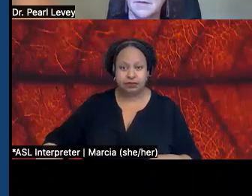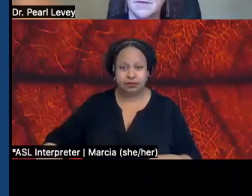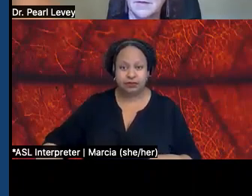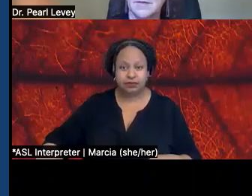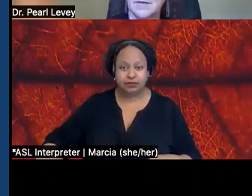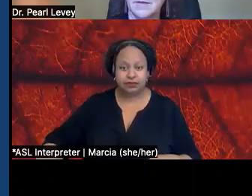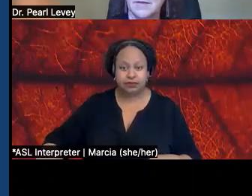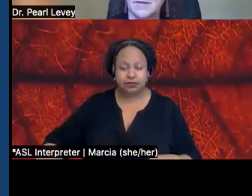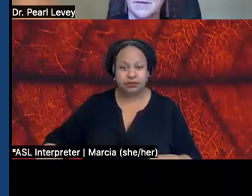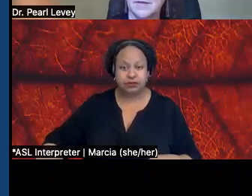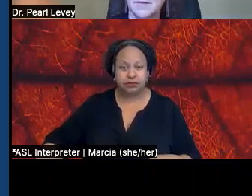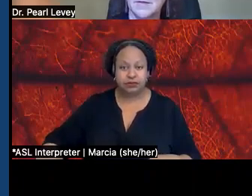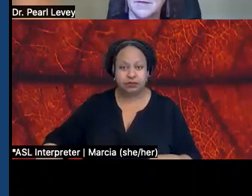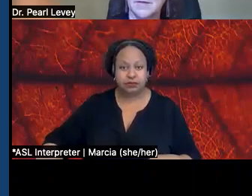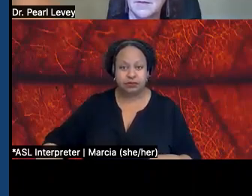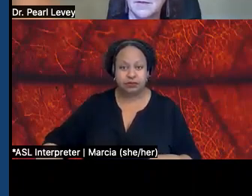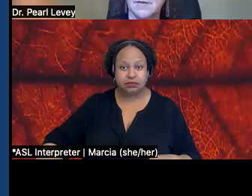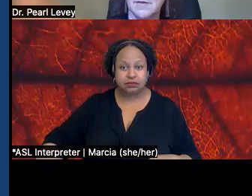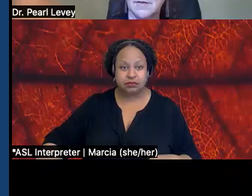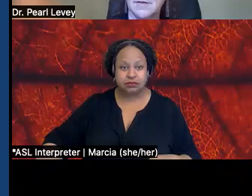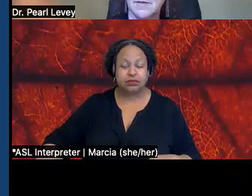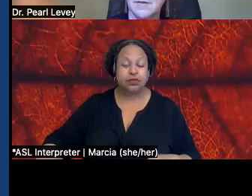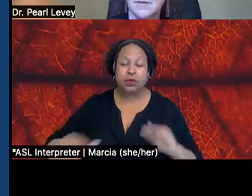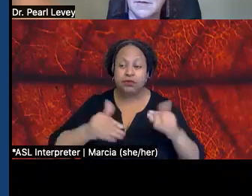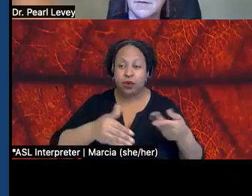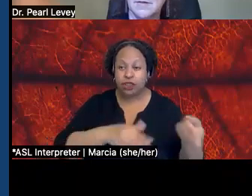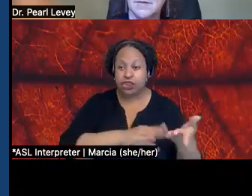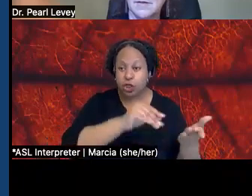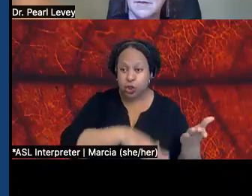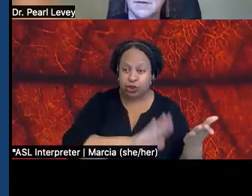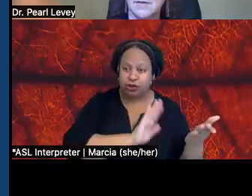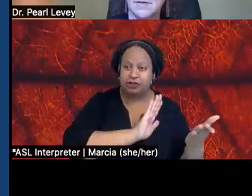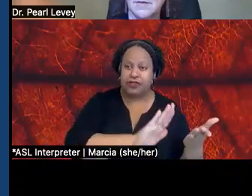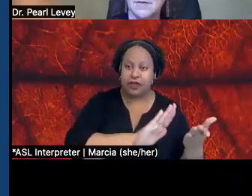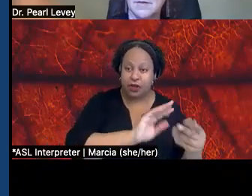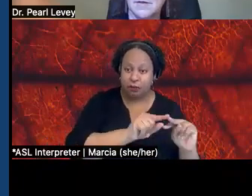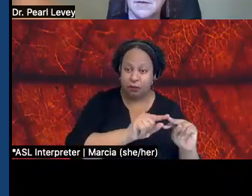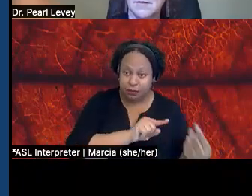the learner was in an environment that they felt safe physically and psychologically safe in.